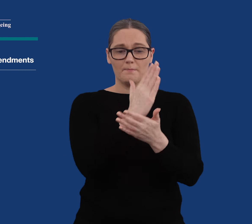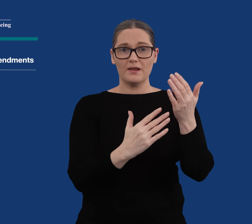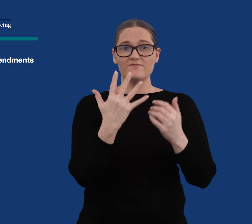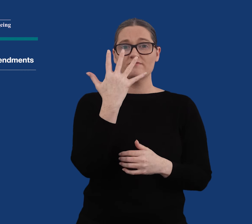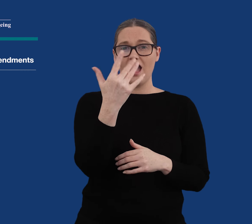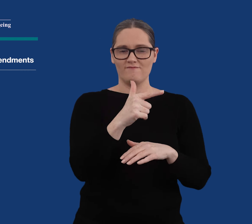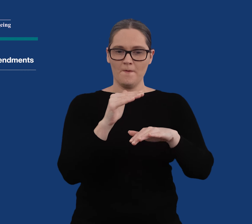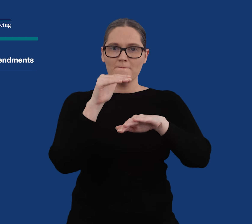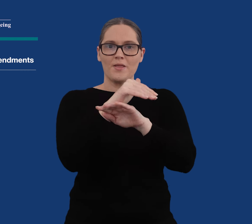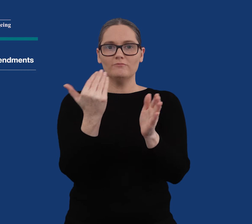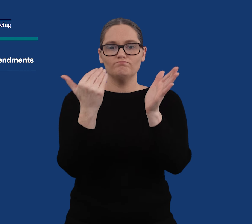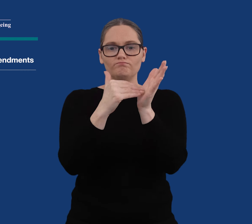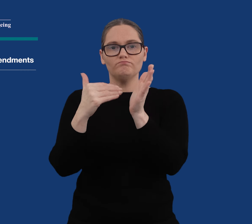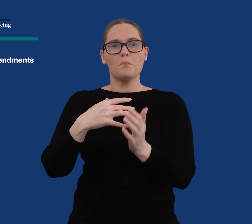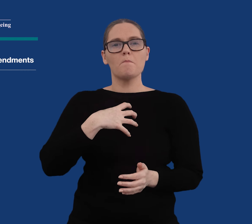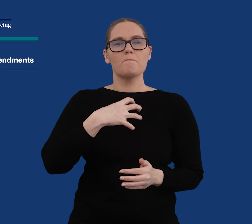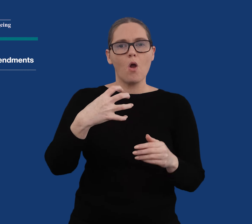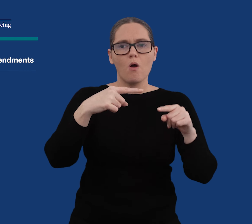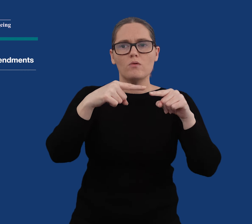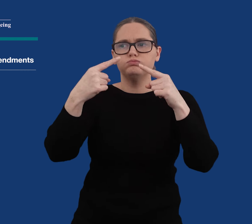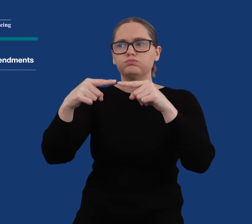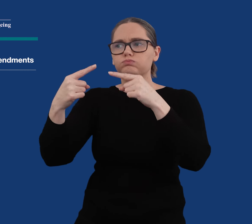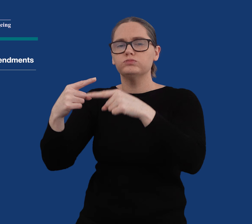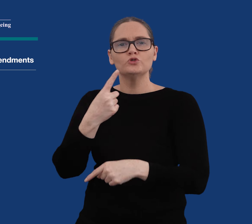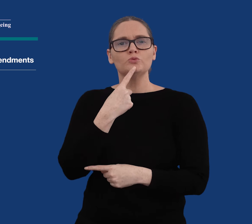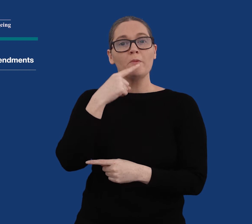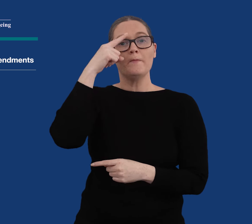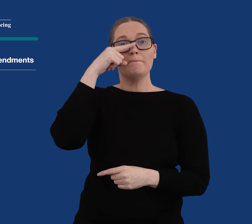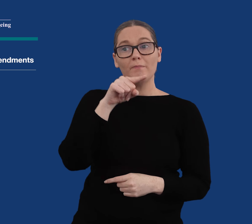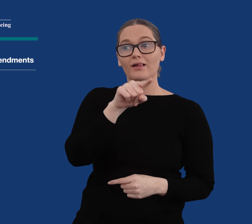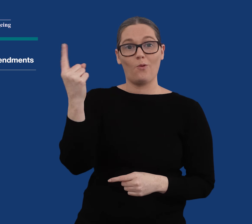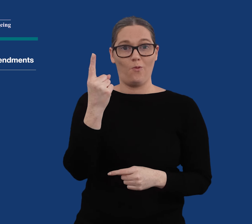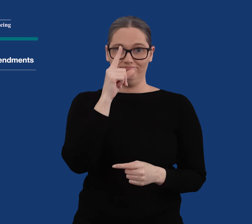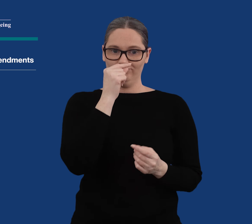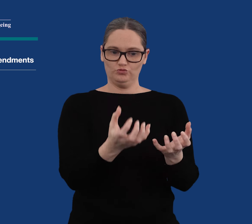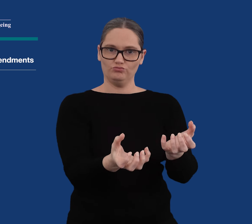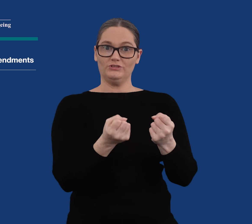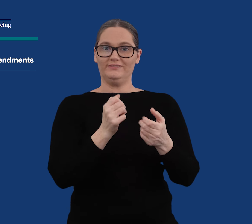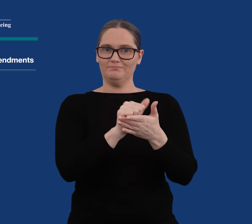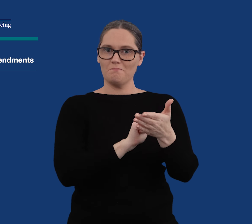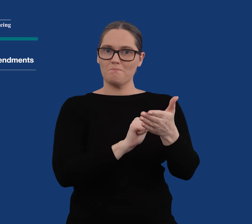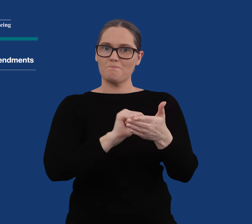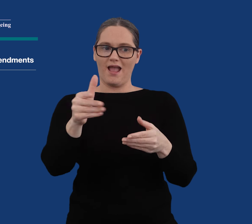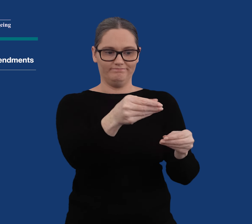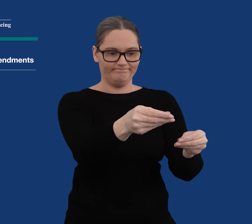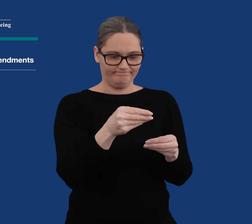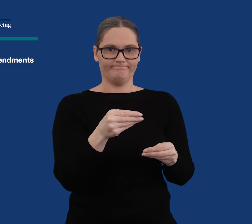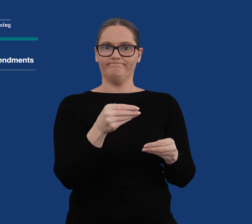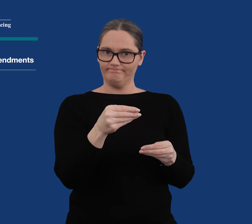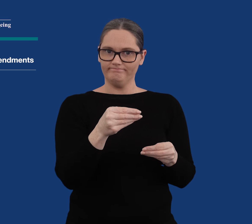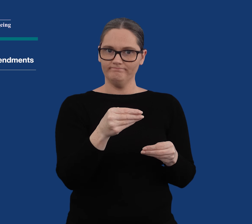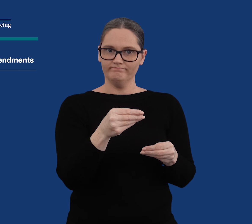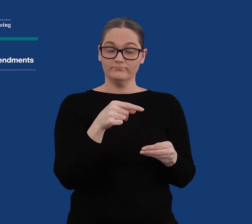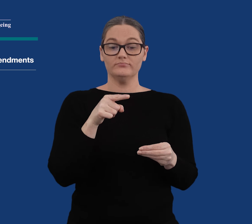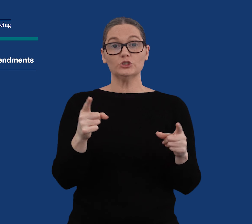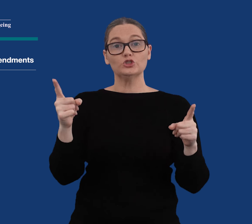Part 5 of the Bill sets out the additional types of people a banning order can be made against.